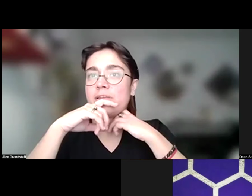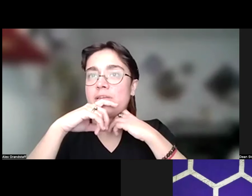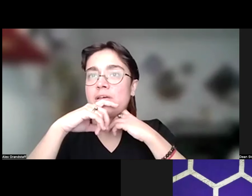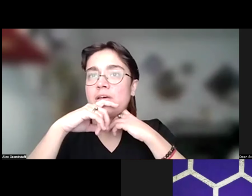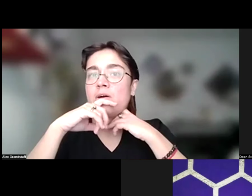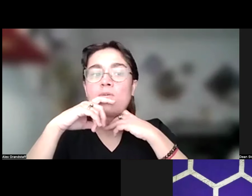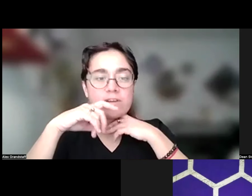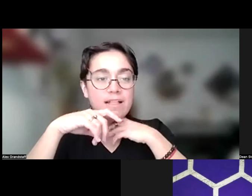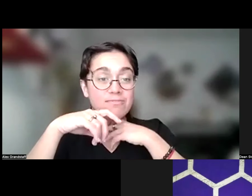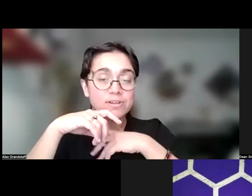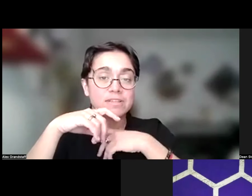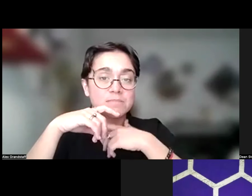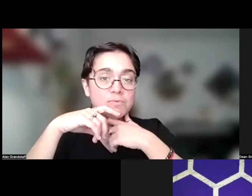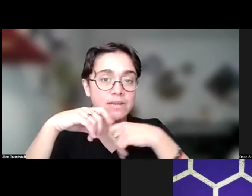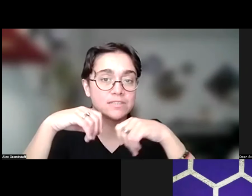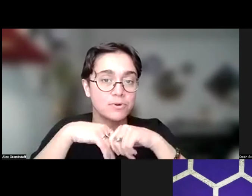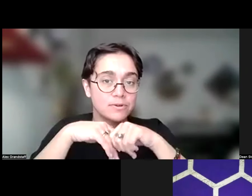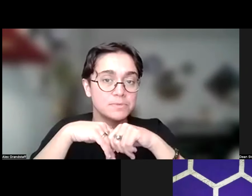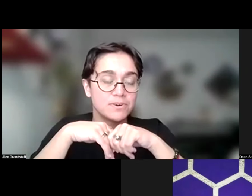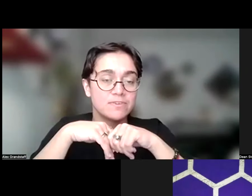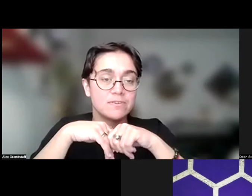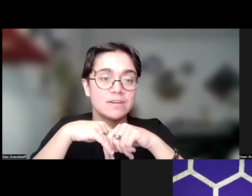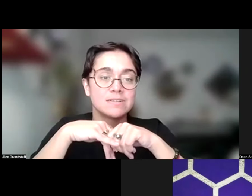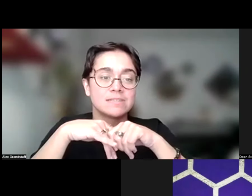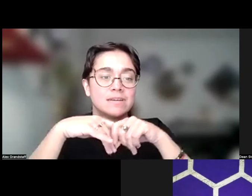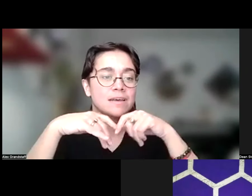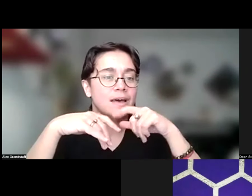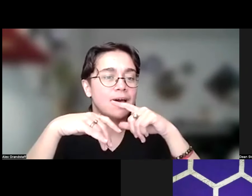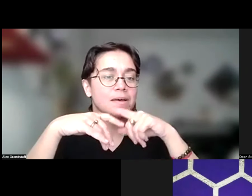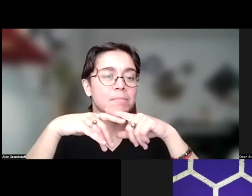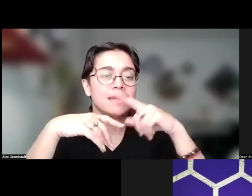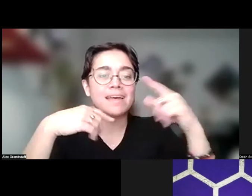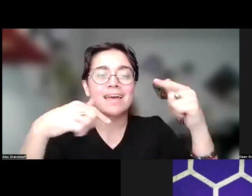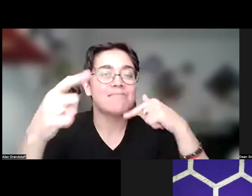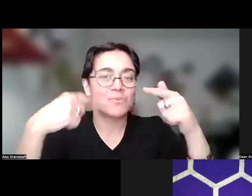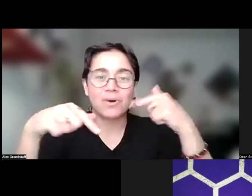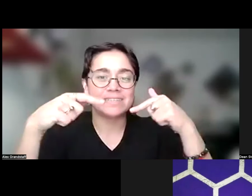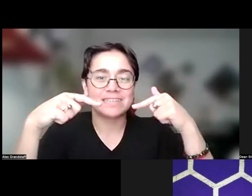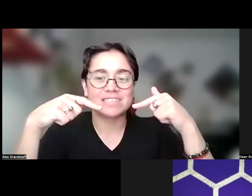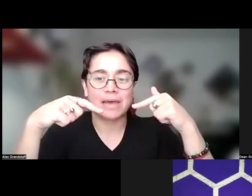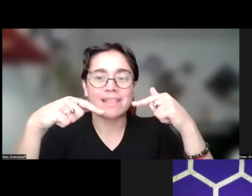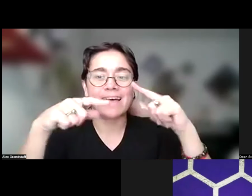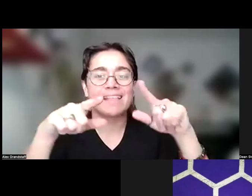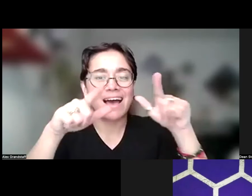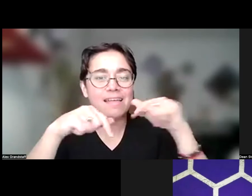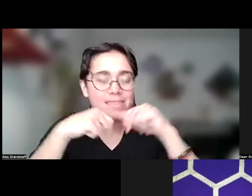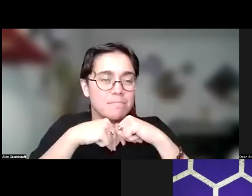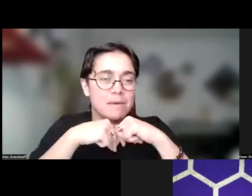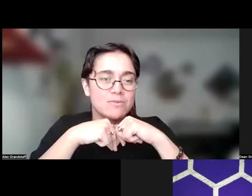doing. If you are looking for that, connecting with our other affiliates. Particularly we have one in California